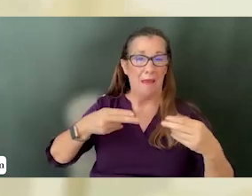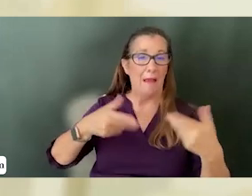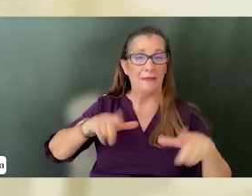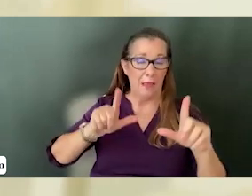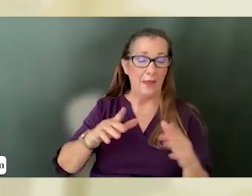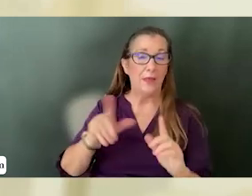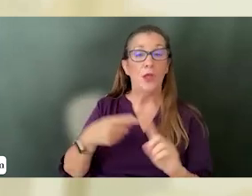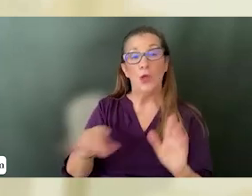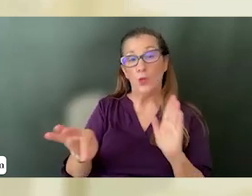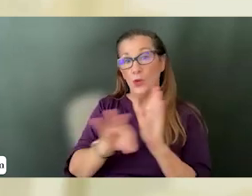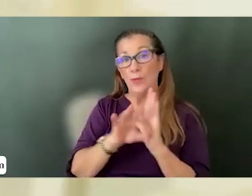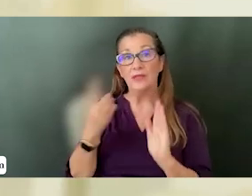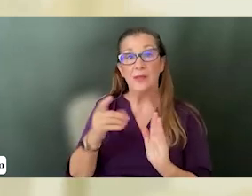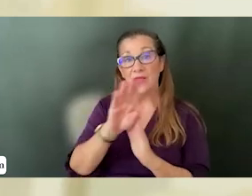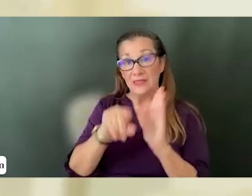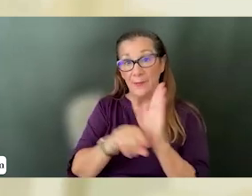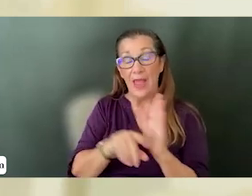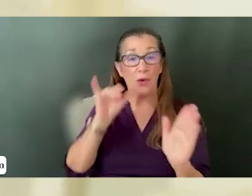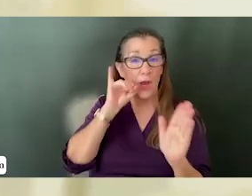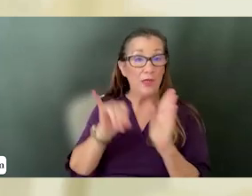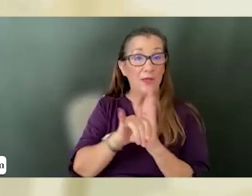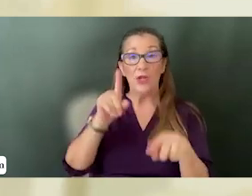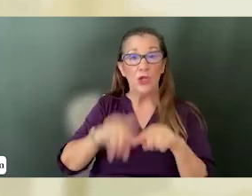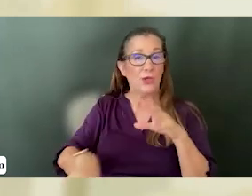When you choose something as a background image, you can't add text to it.